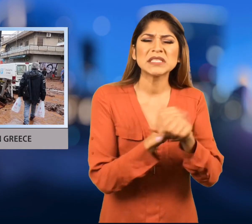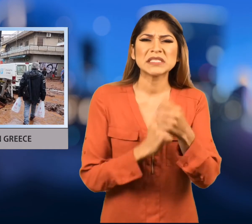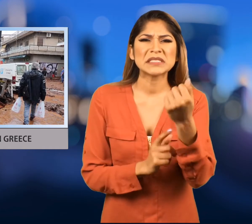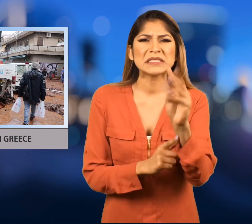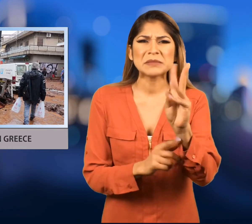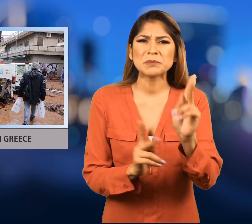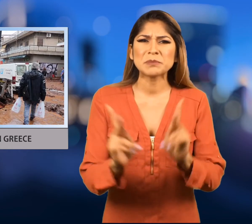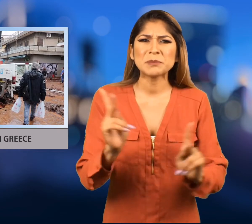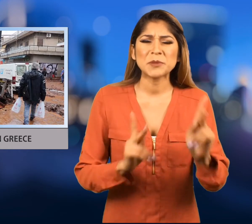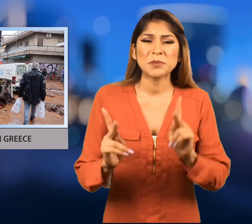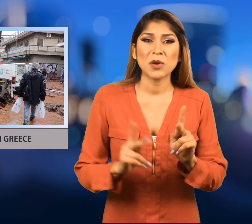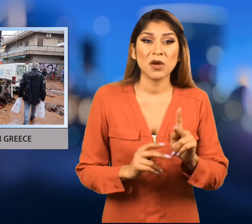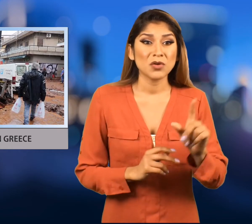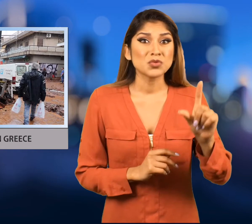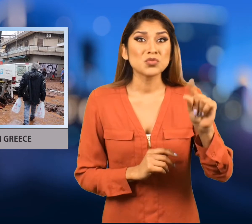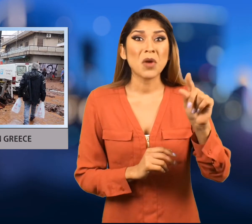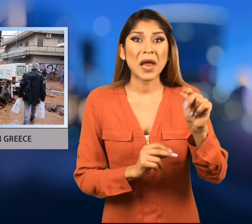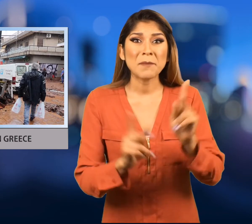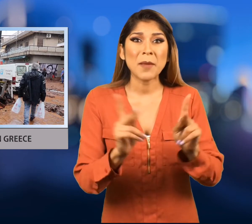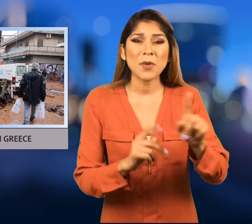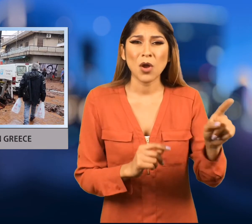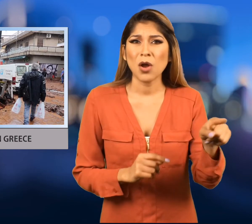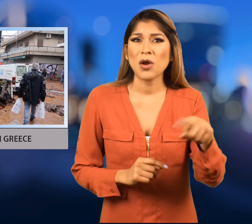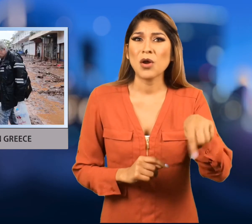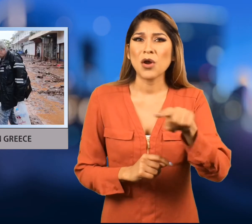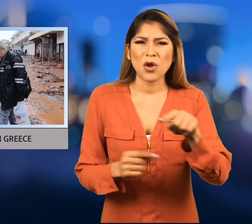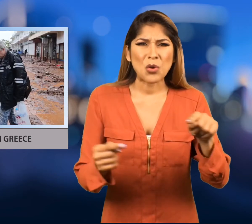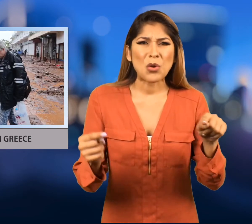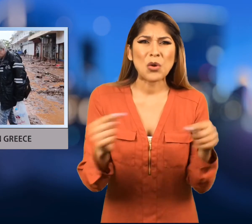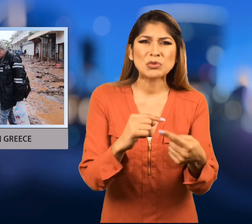Twenty people have been injured